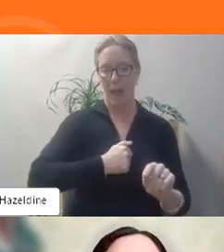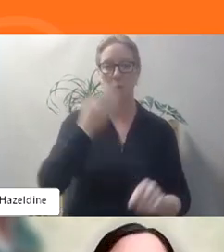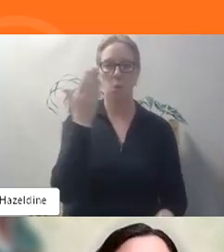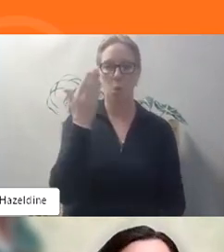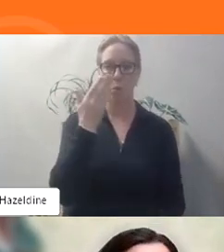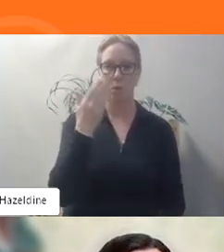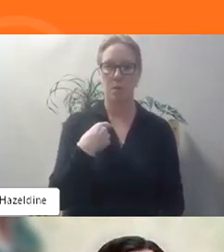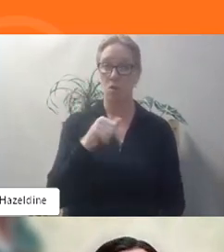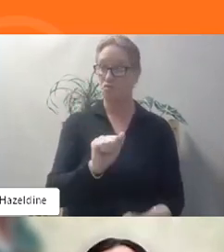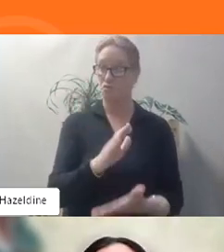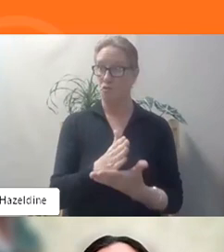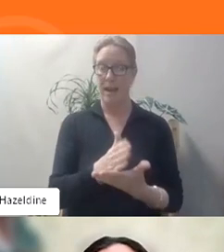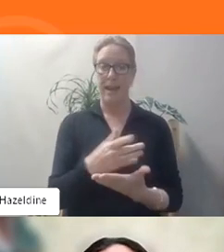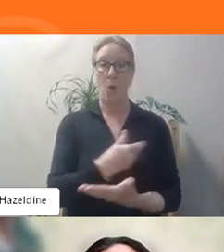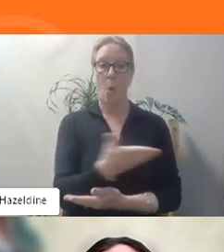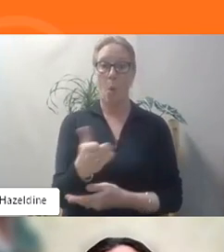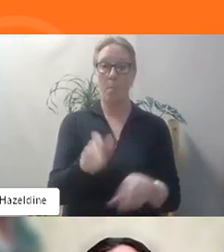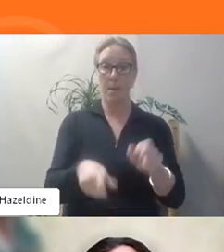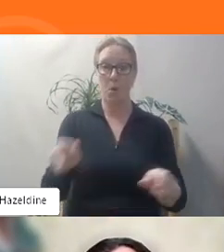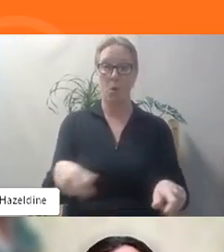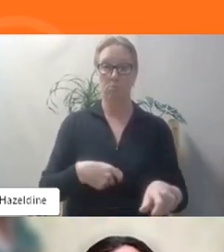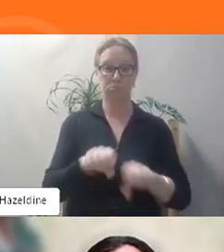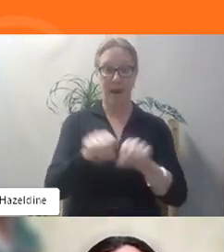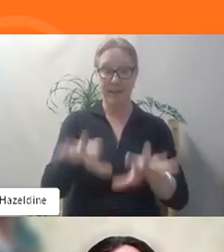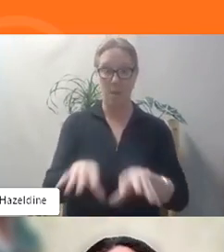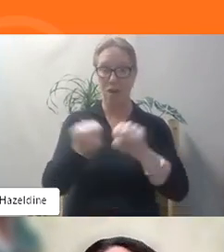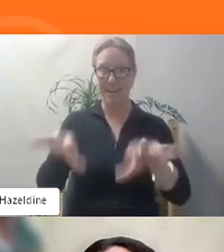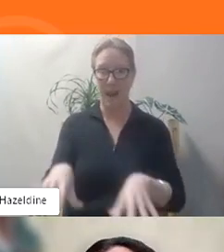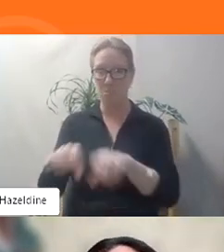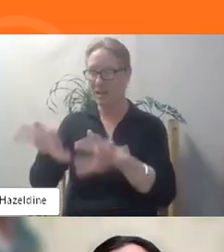to the point where everyone is breaking down; we haven't addressed